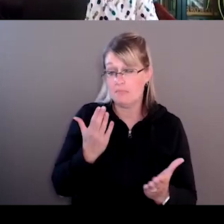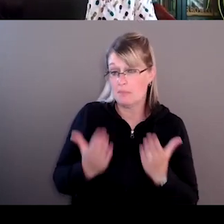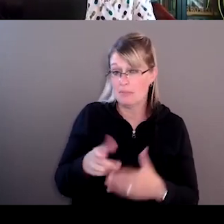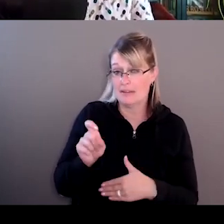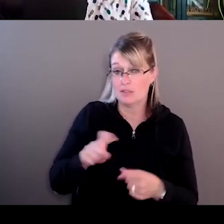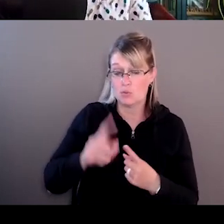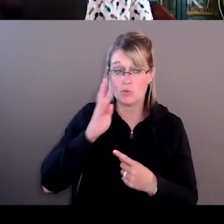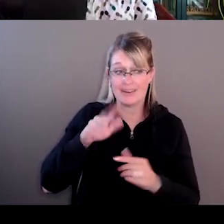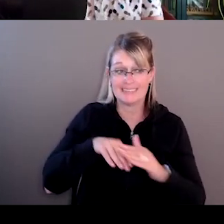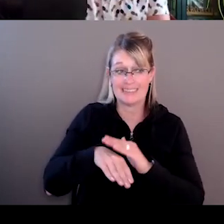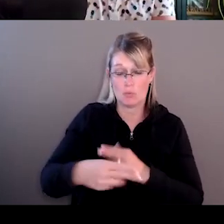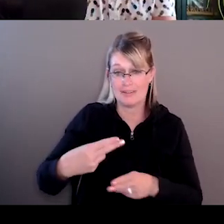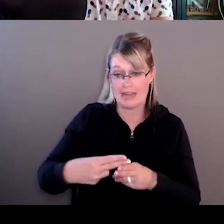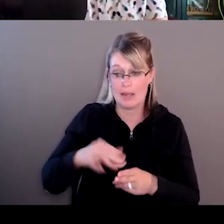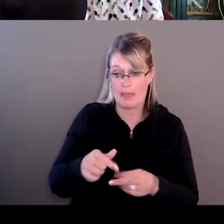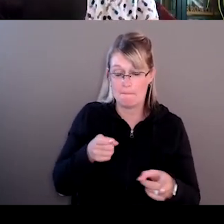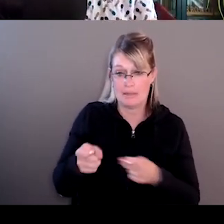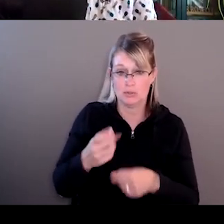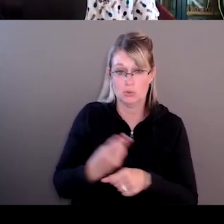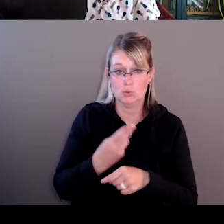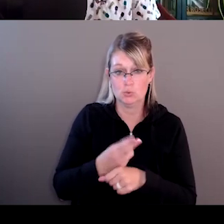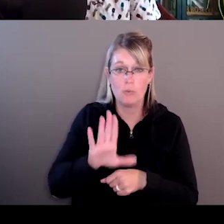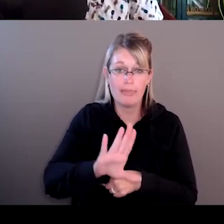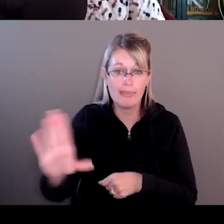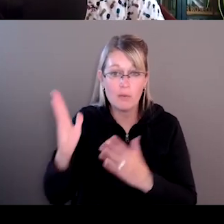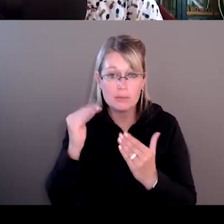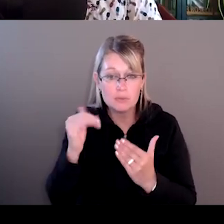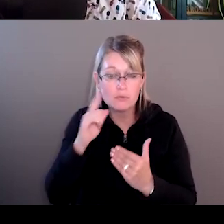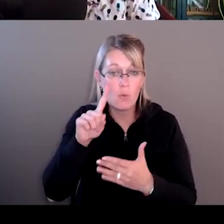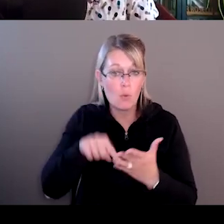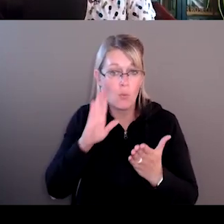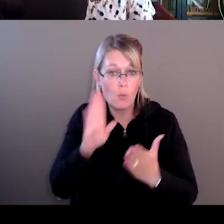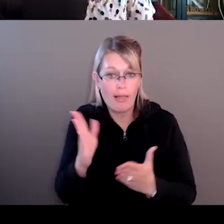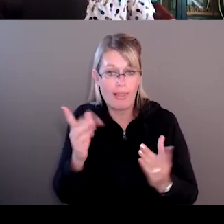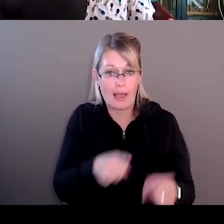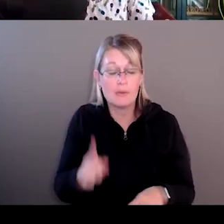an accessible name that manages the user's expectations for what happen. For example,